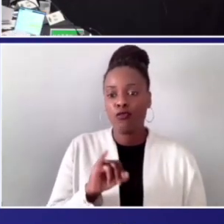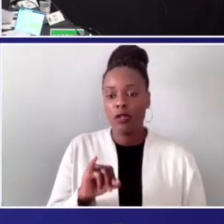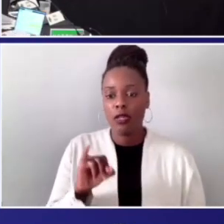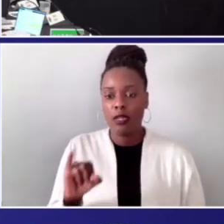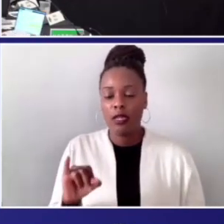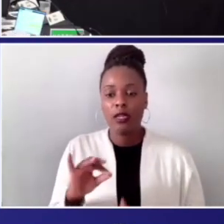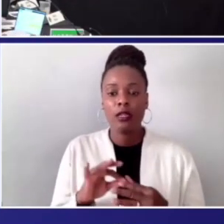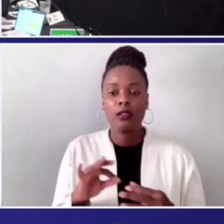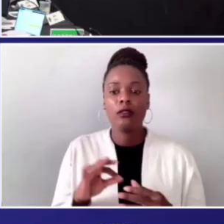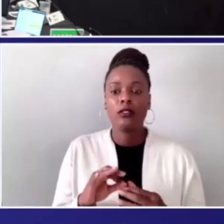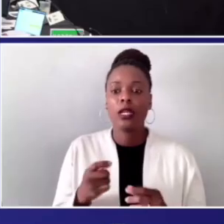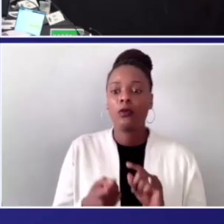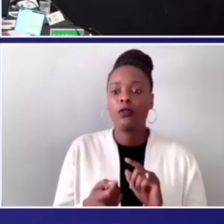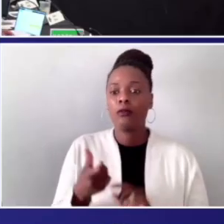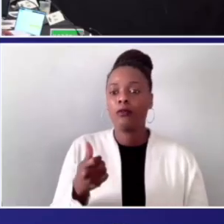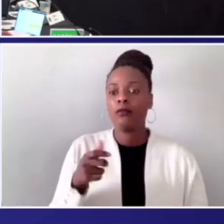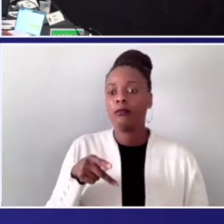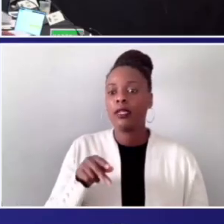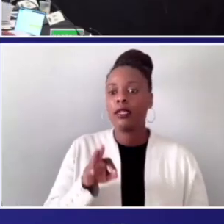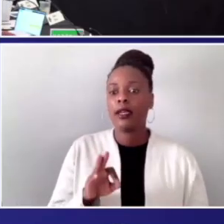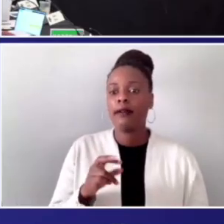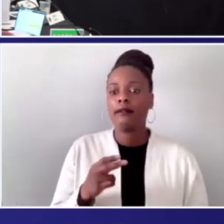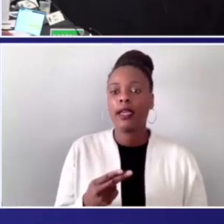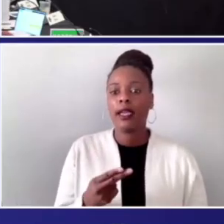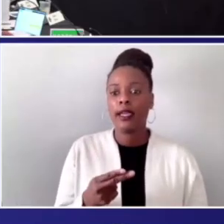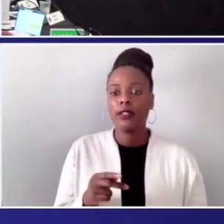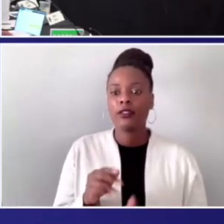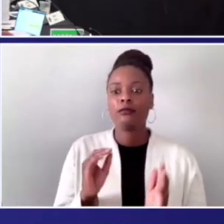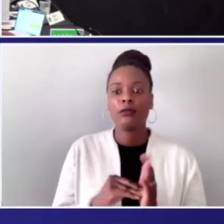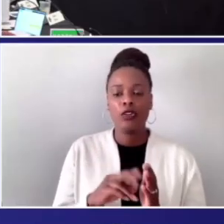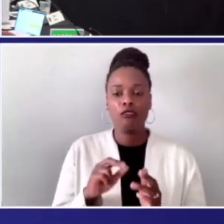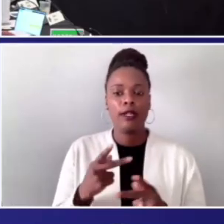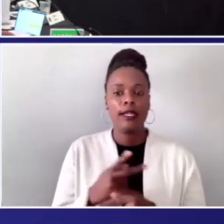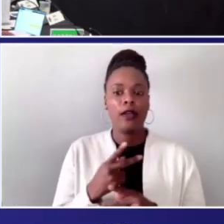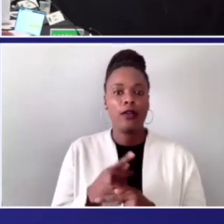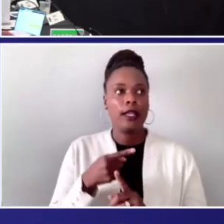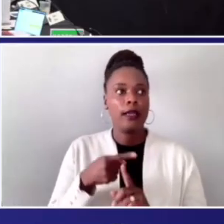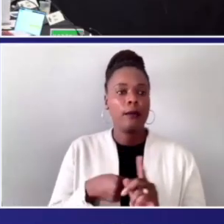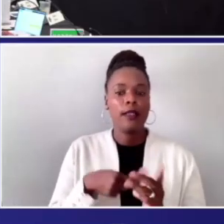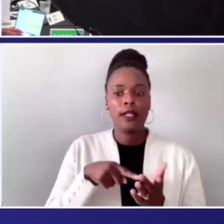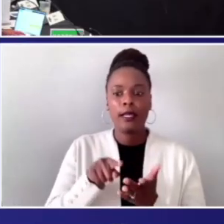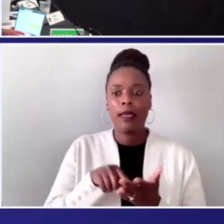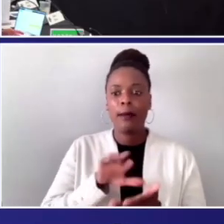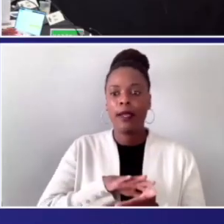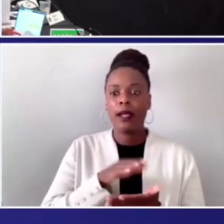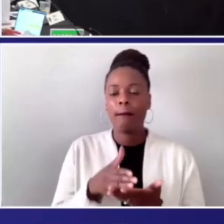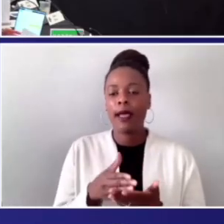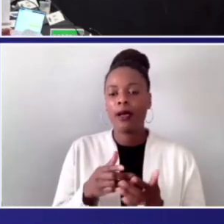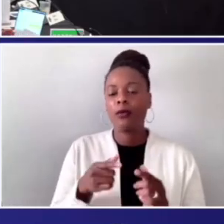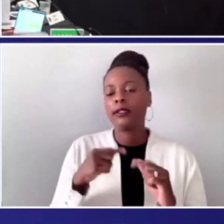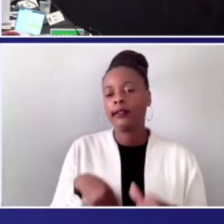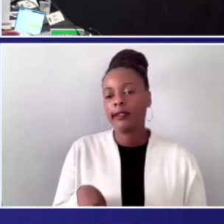recalculate the monthly payment amount, and further down, we remove partial financial hardship in a couple of places